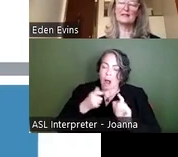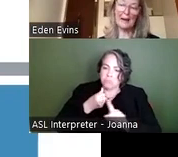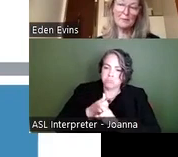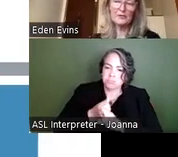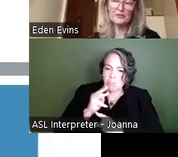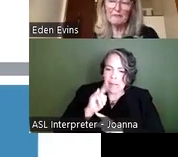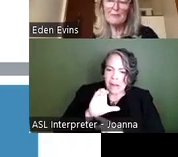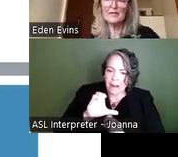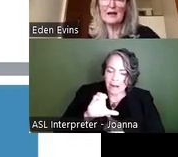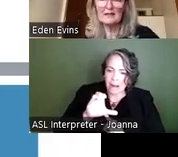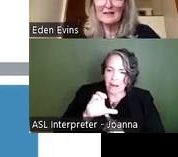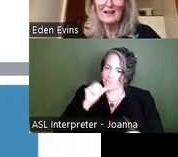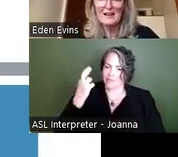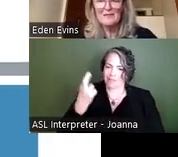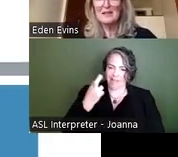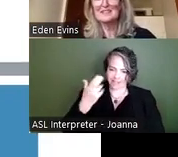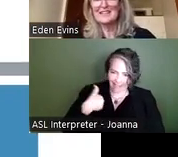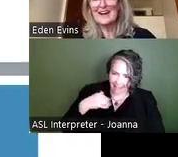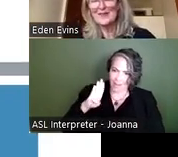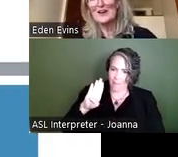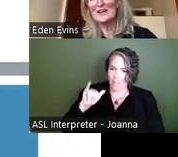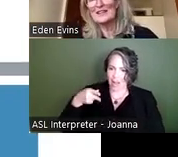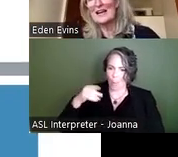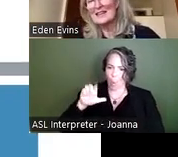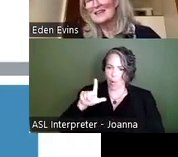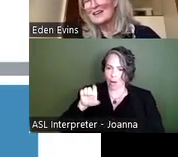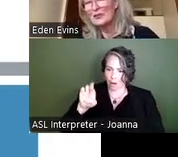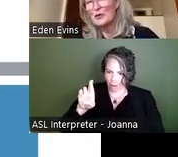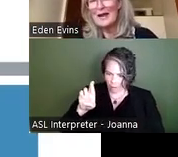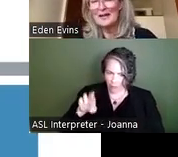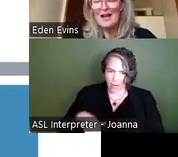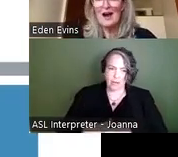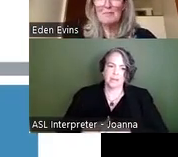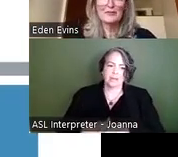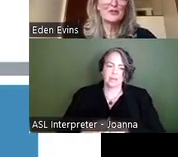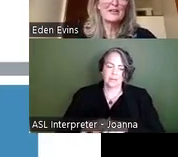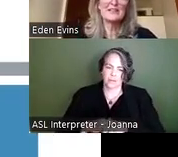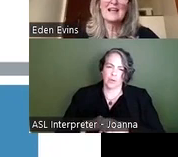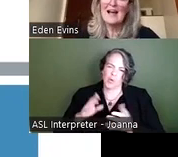examples of people tackling complexity head on that I think illuminate opportunities.